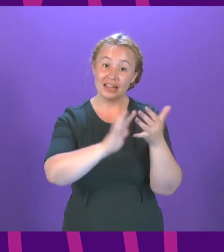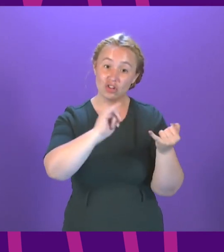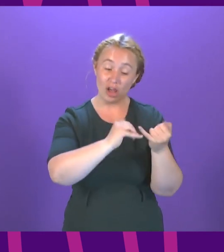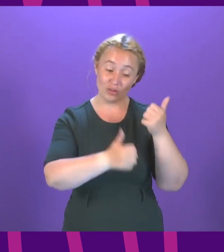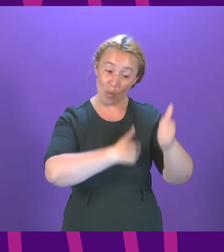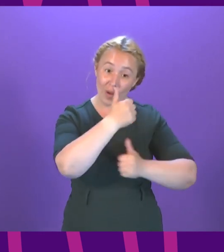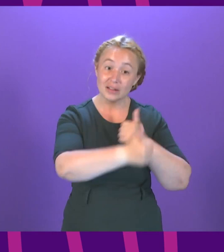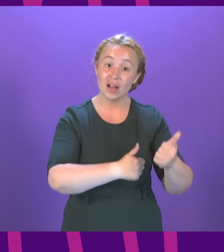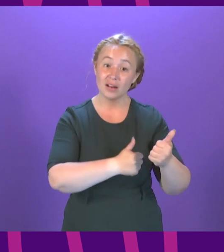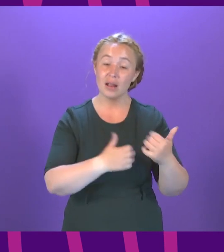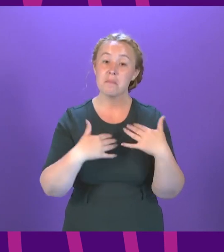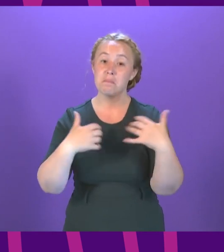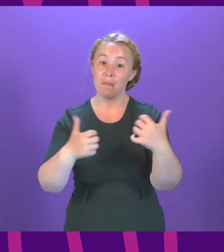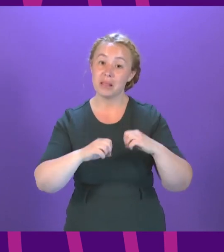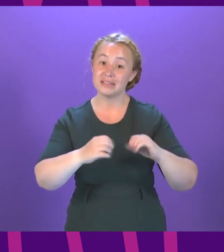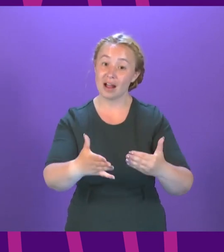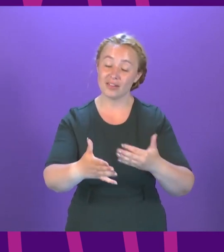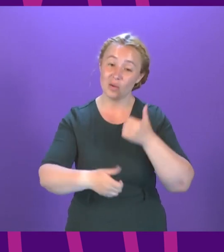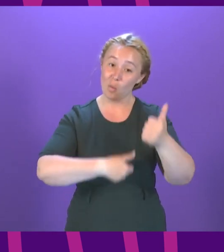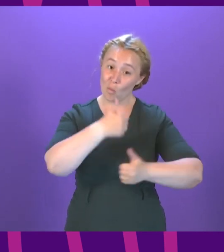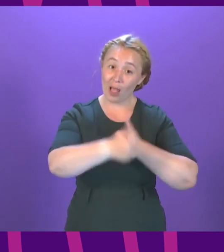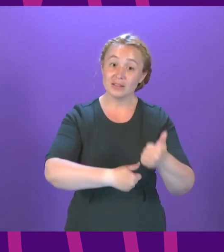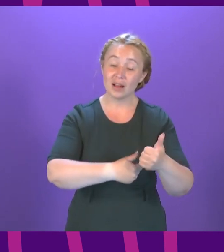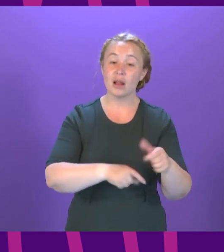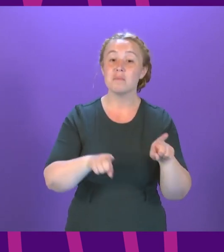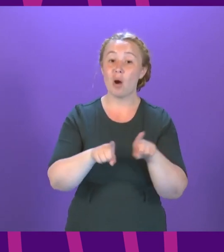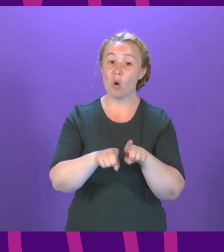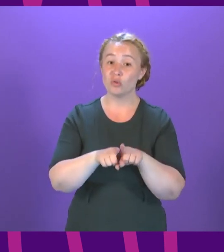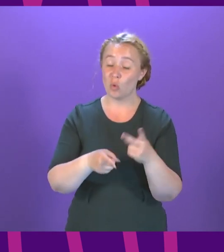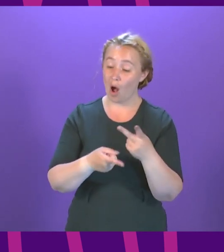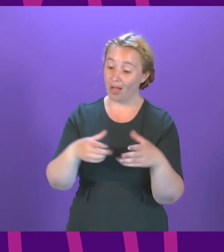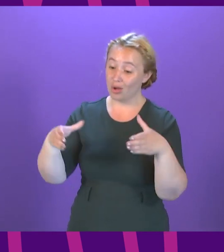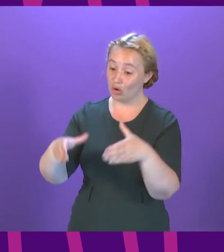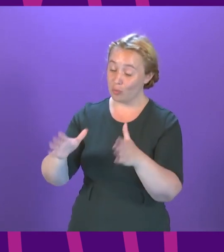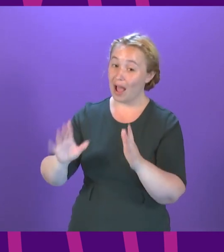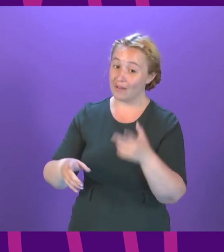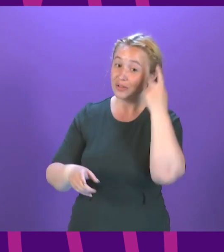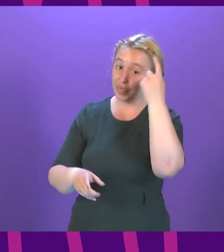in public service, but we also need to take our hats off to the group of people involved in data management, because their job must be phenomenal.